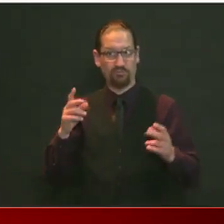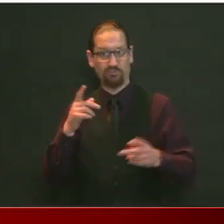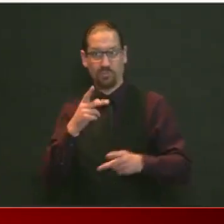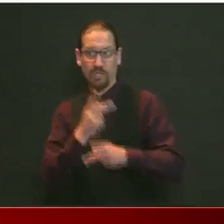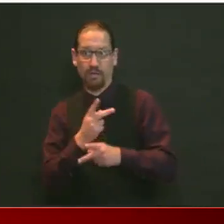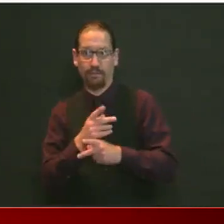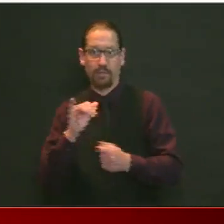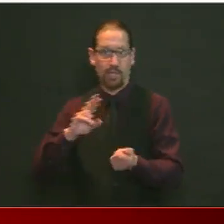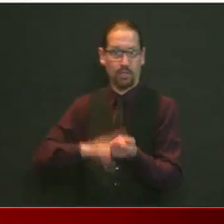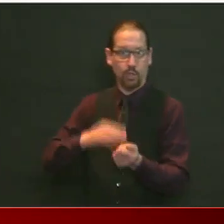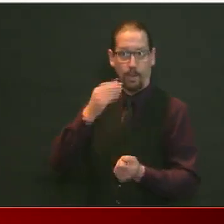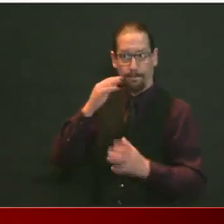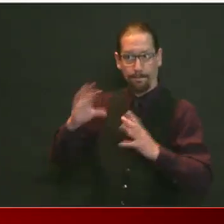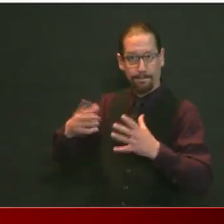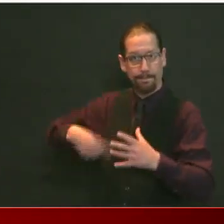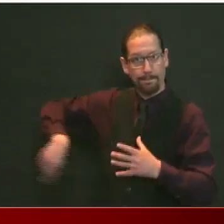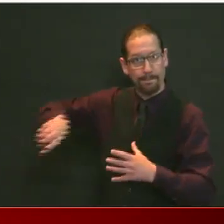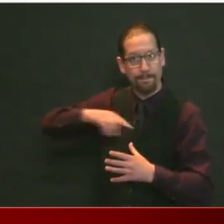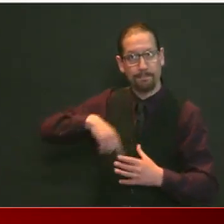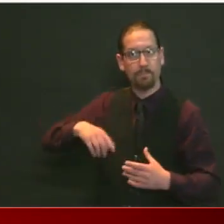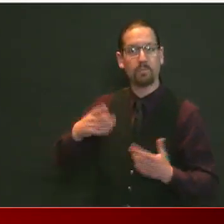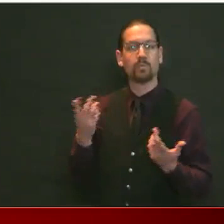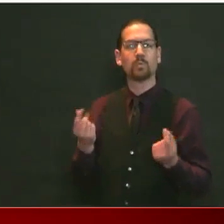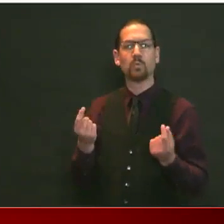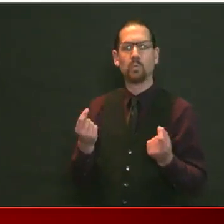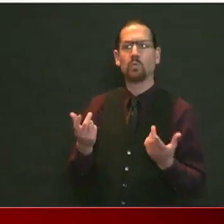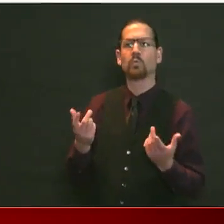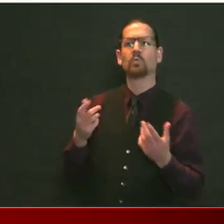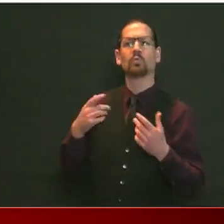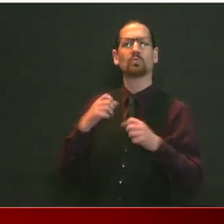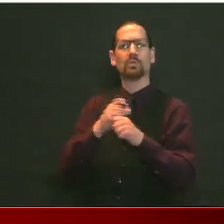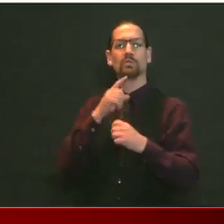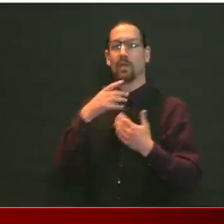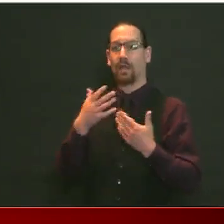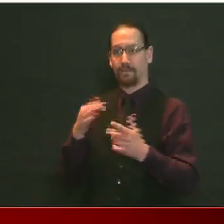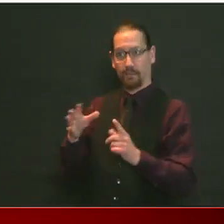THESE ACTIONS NURSING HOMES SHOULD HAVE BEEN TAKEN FASTER AND DO YOU THINK MAYBE THERE SHOULD HAVE BEEN A DIFFERENT